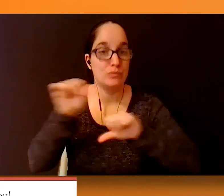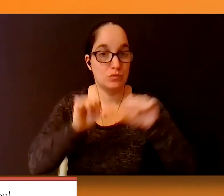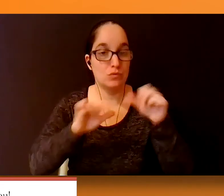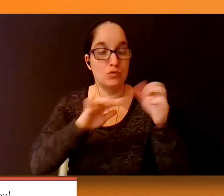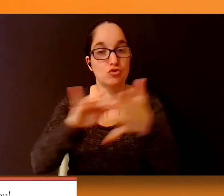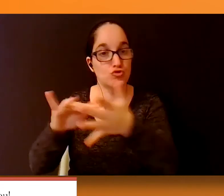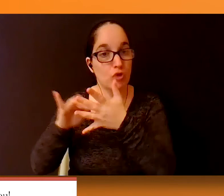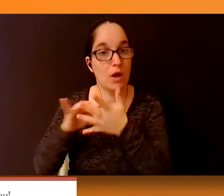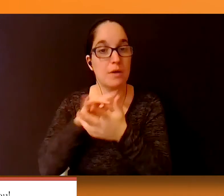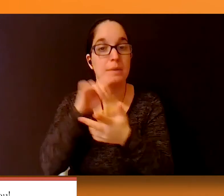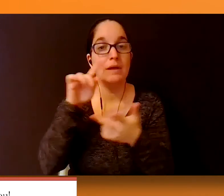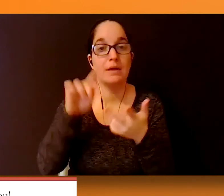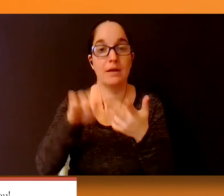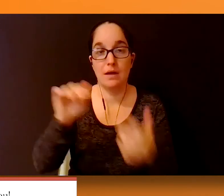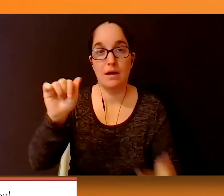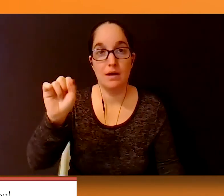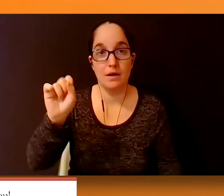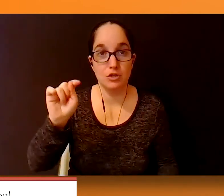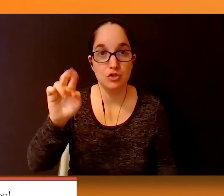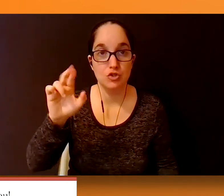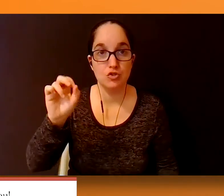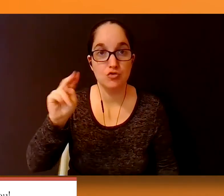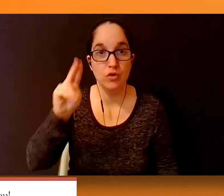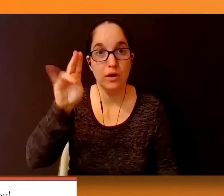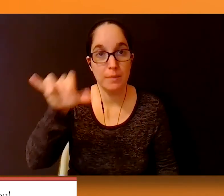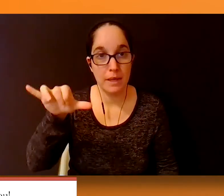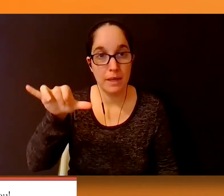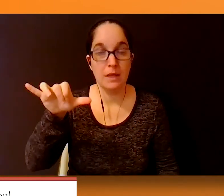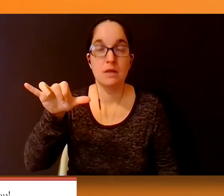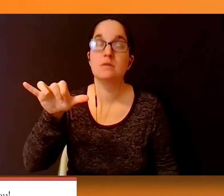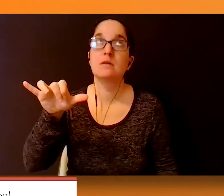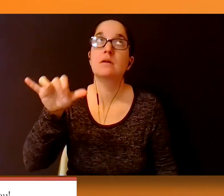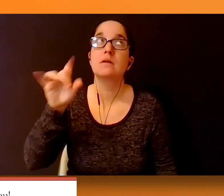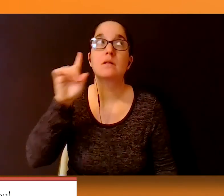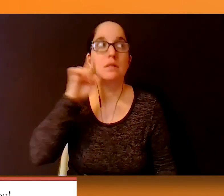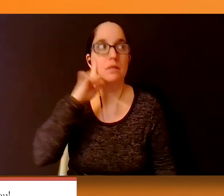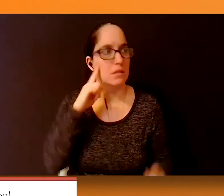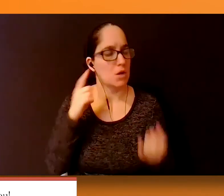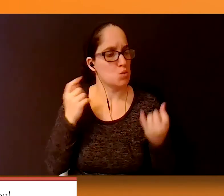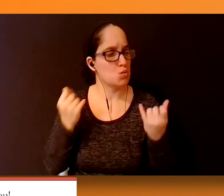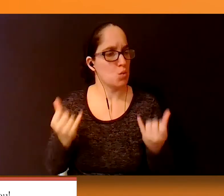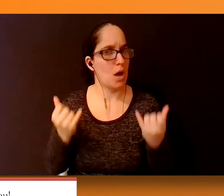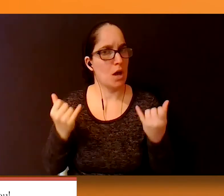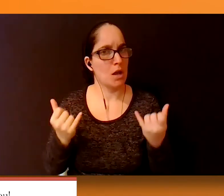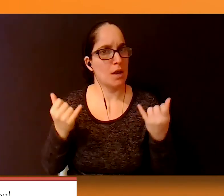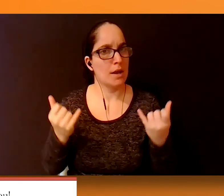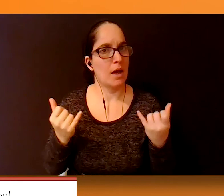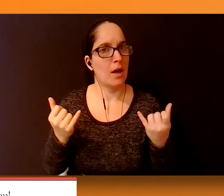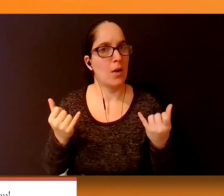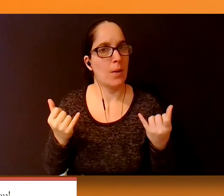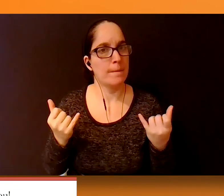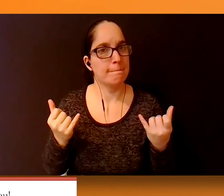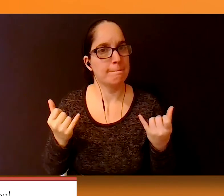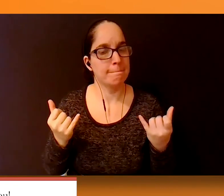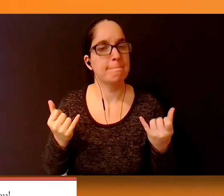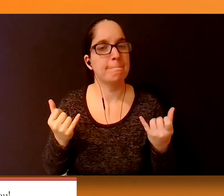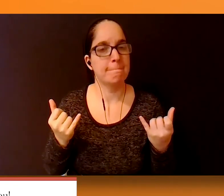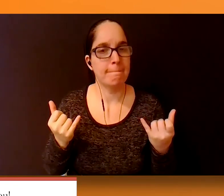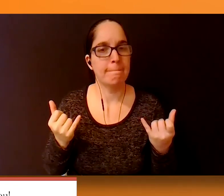reading comprehension strategies in astronomy. And then right now, I'm working with the--